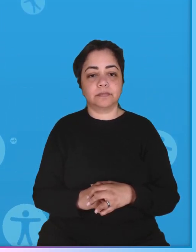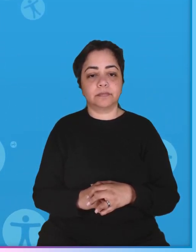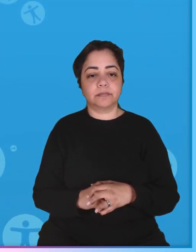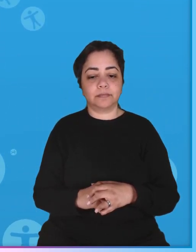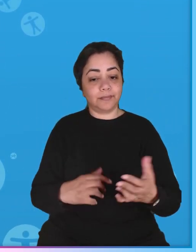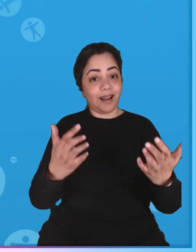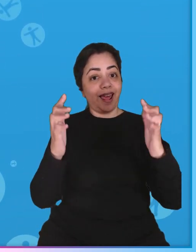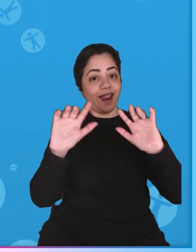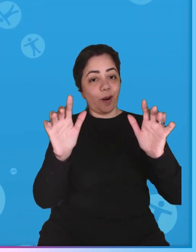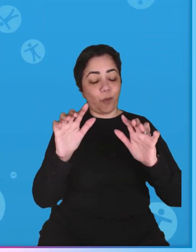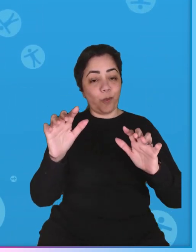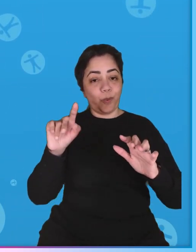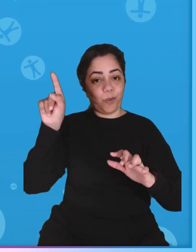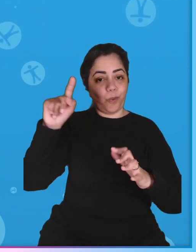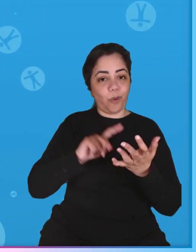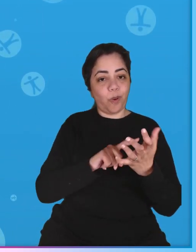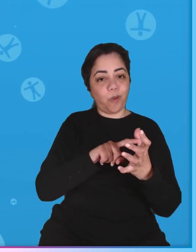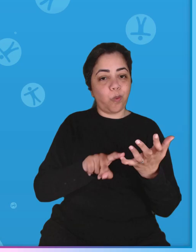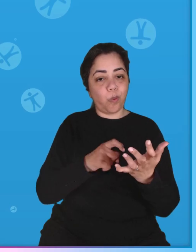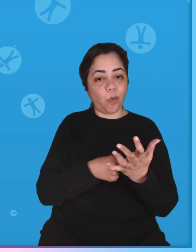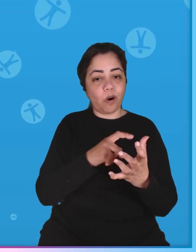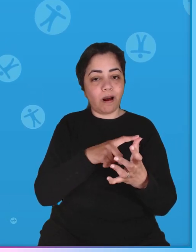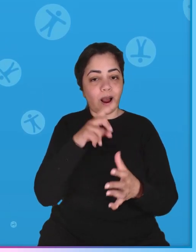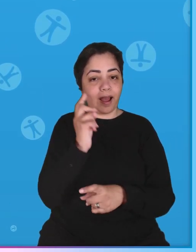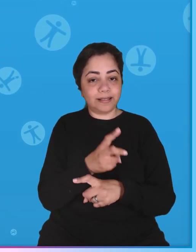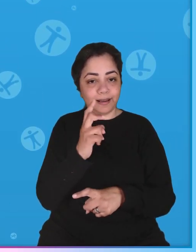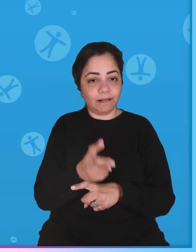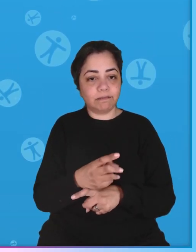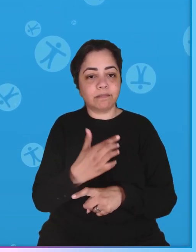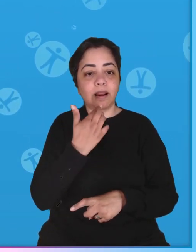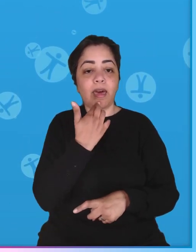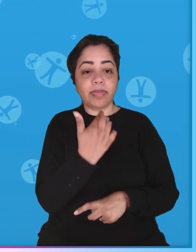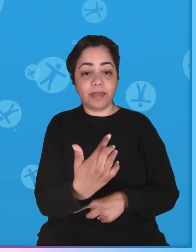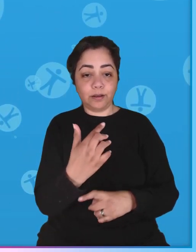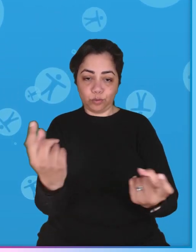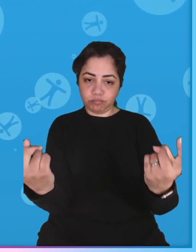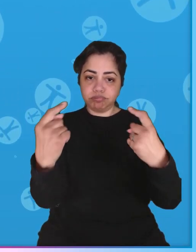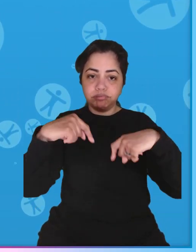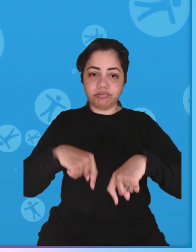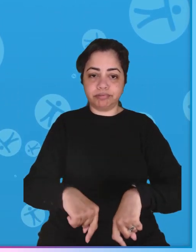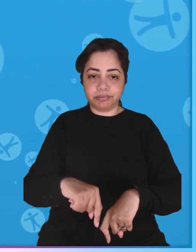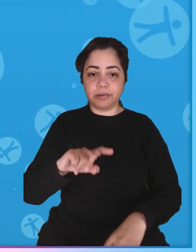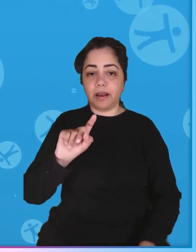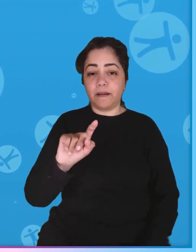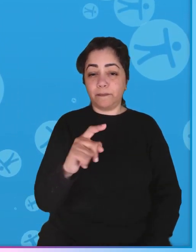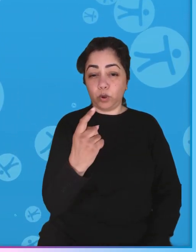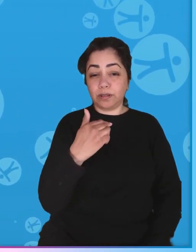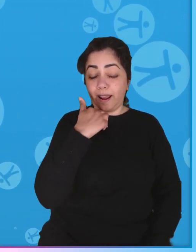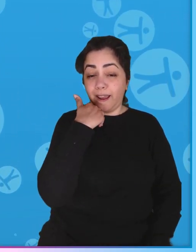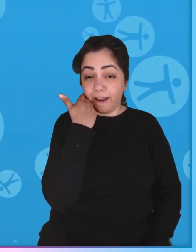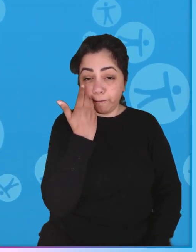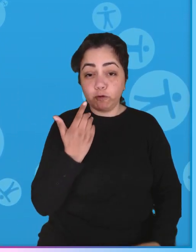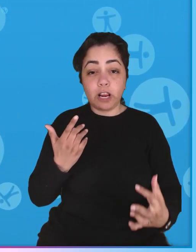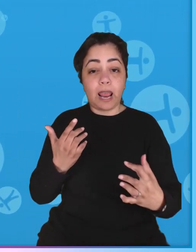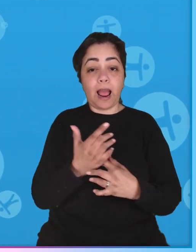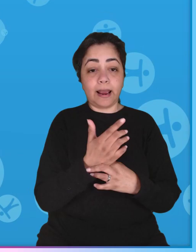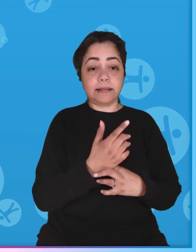growing the scope and scale of the event over time. Thank you so much for being here from the start, supporting what we’re trying to build.